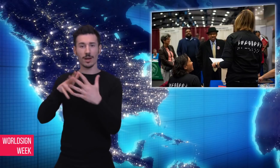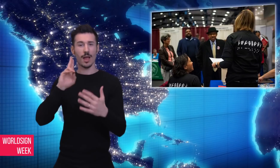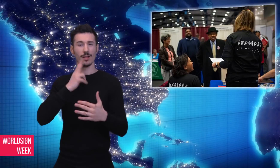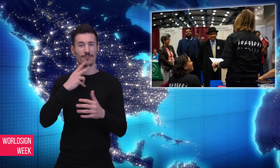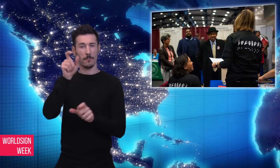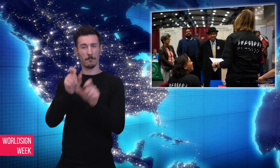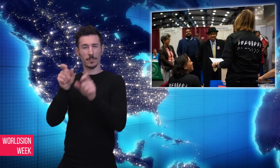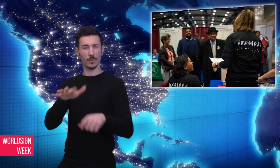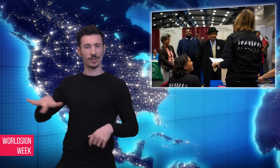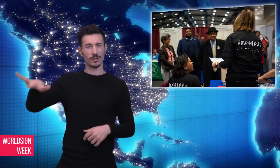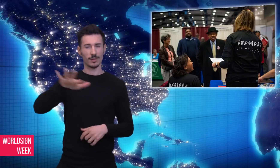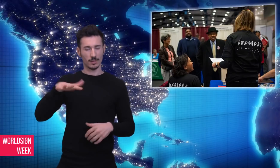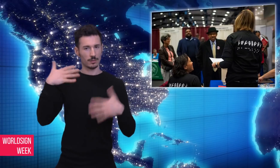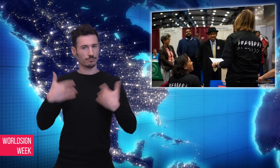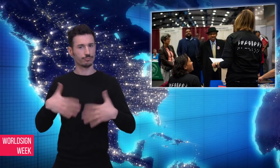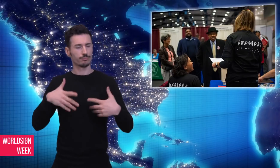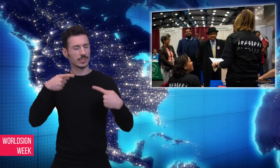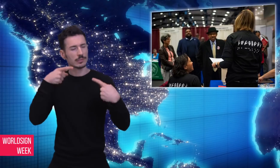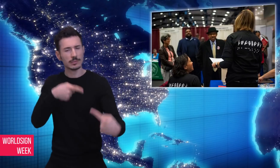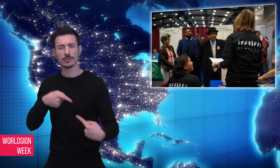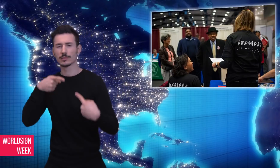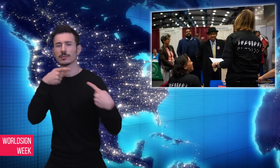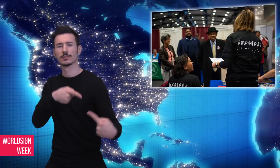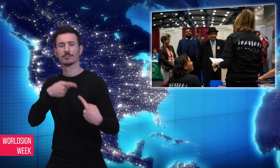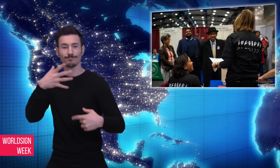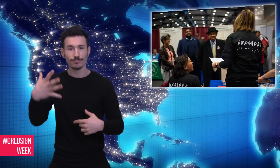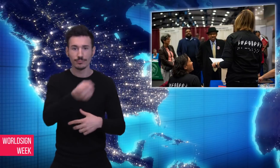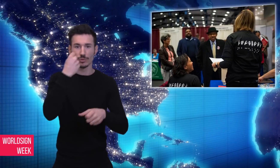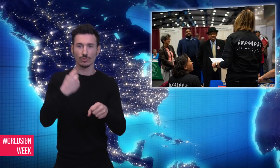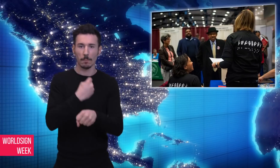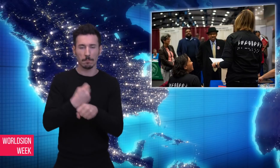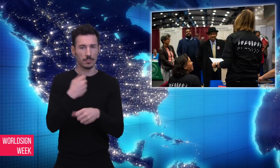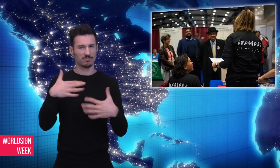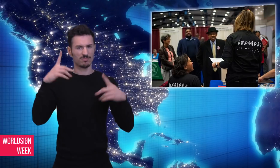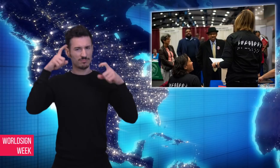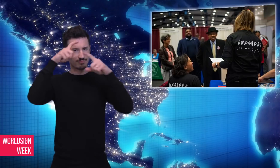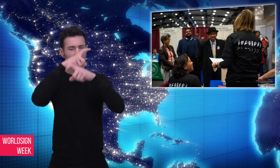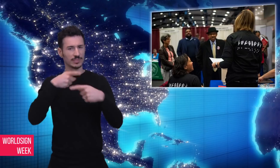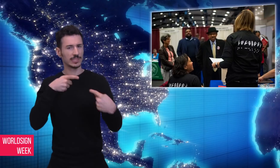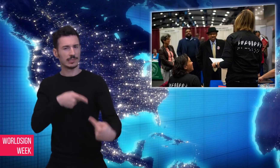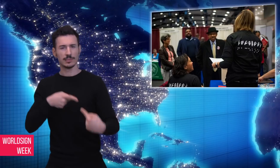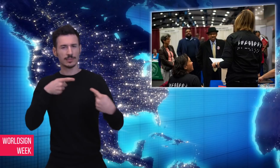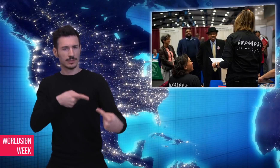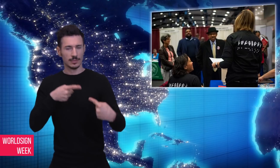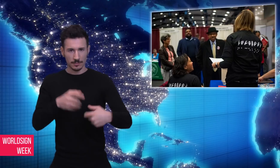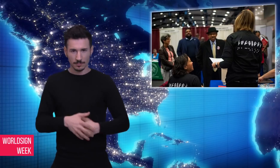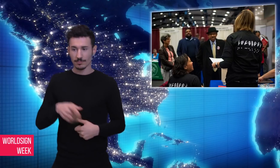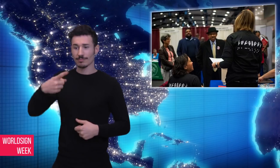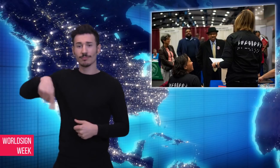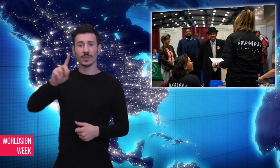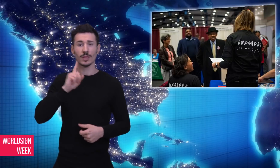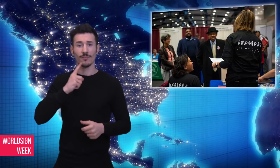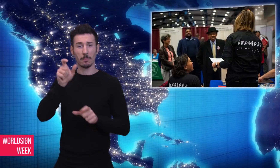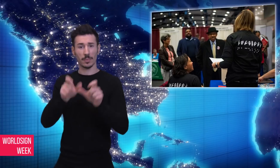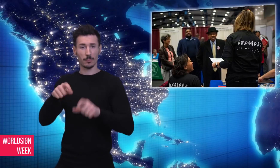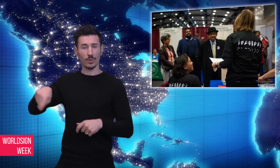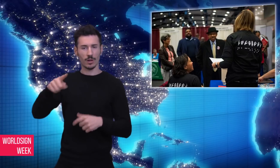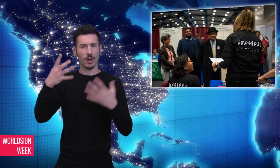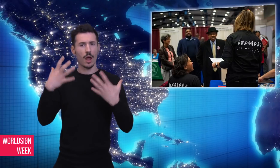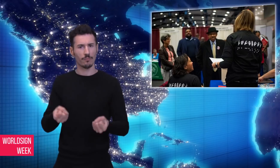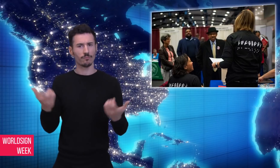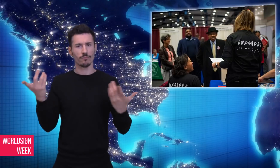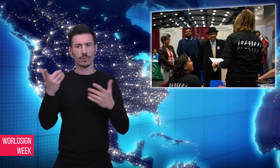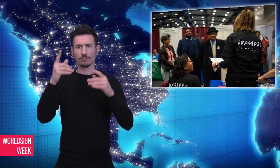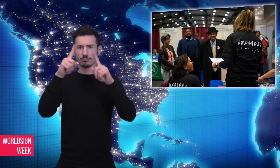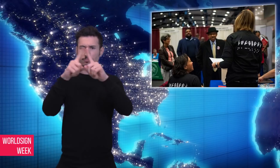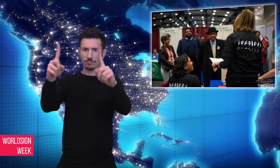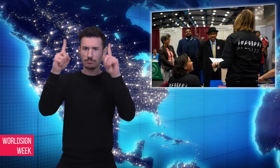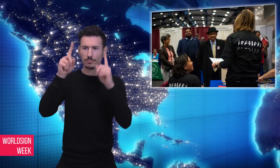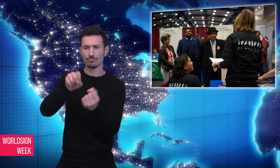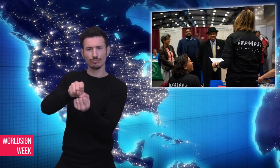details the difficulties many deaf Americans undertake in